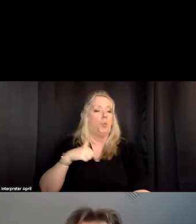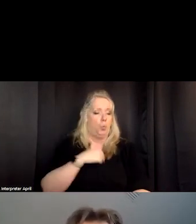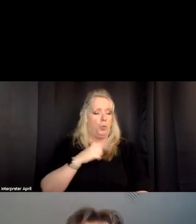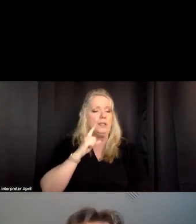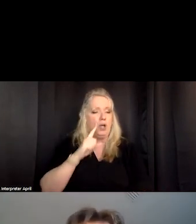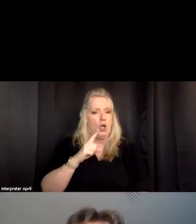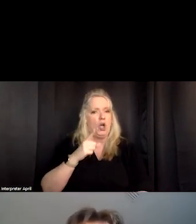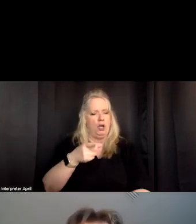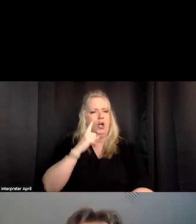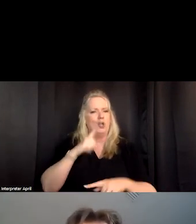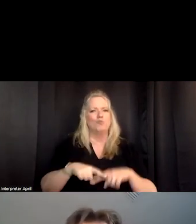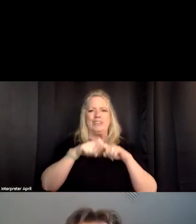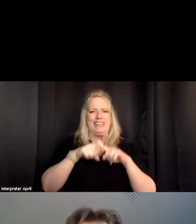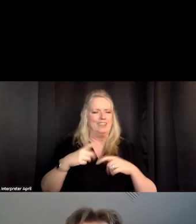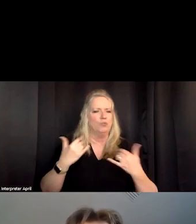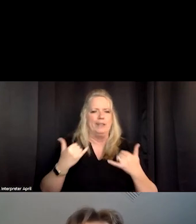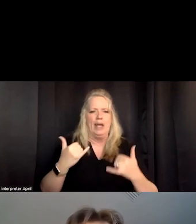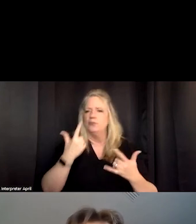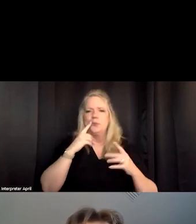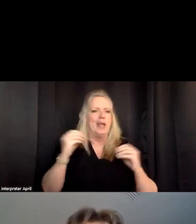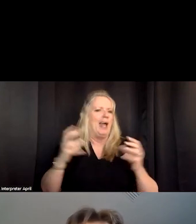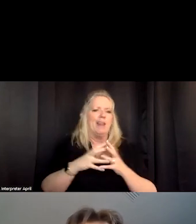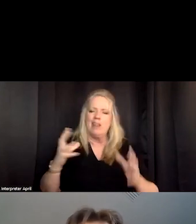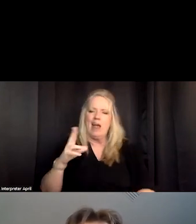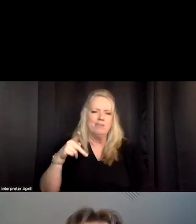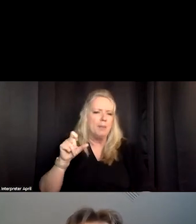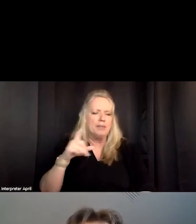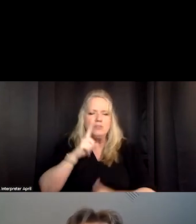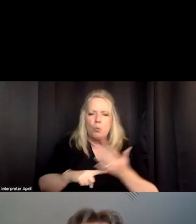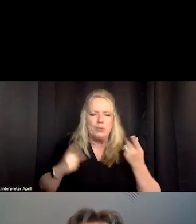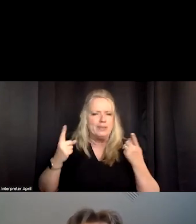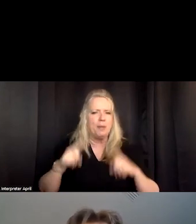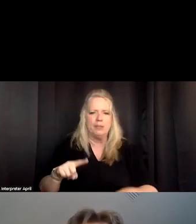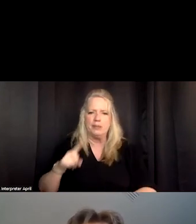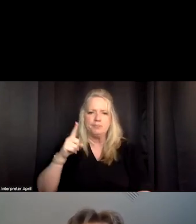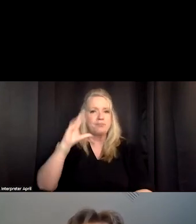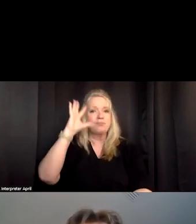SO THERE IS NOT A LOT OF, UPDATES. IN TERMS OF WHAT IS HAPPENING, AT THE FEDERAL LEFT. WHICH TAKE